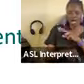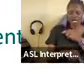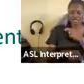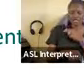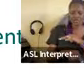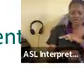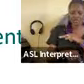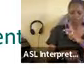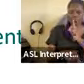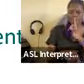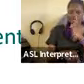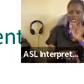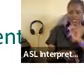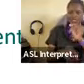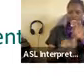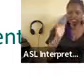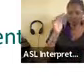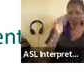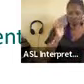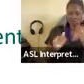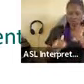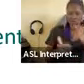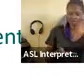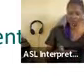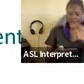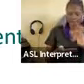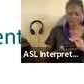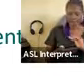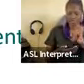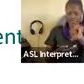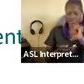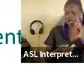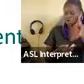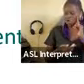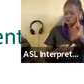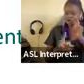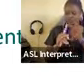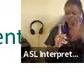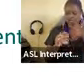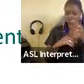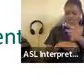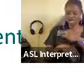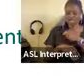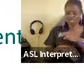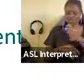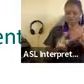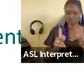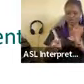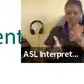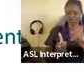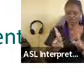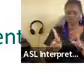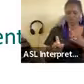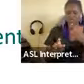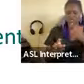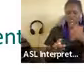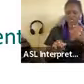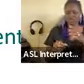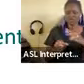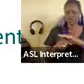quite stable and I've not heard from our hospital partners that they are at capacity or that there's any risk at this time.